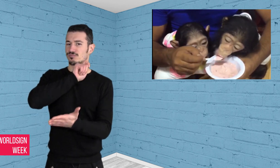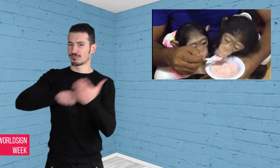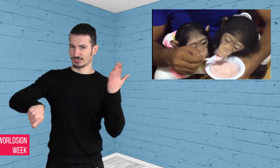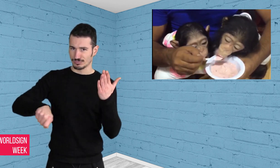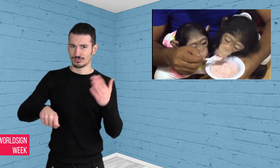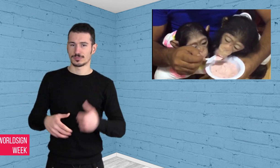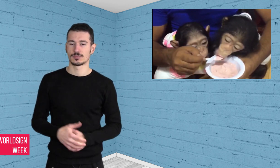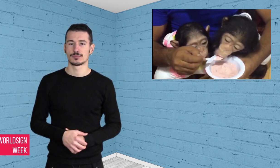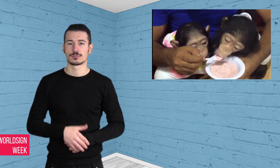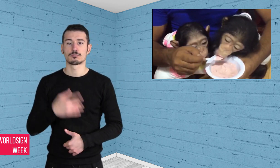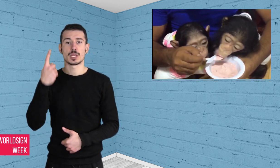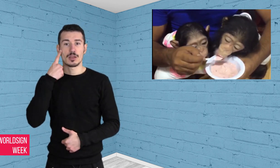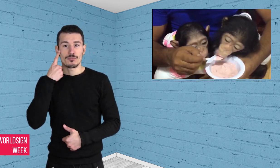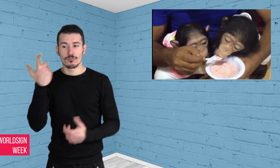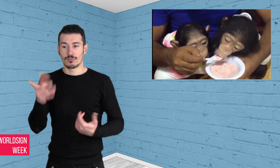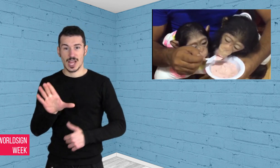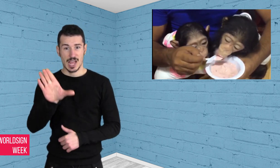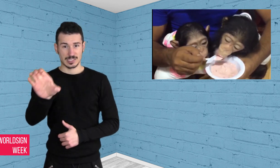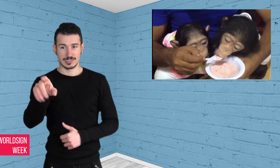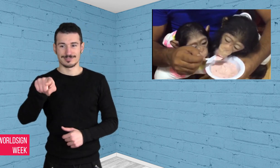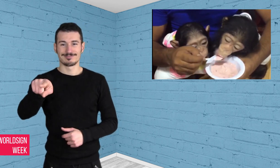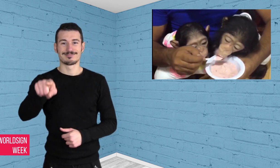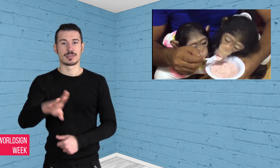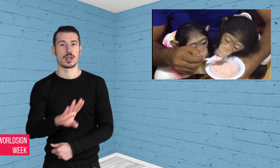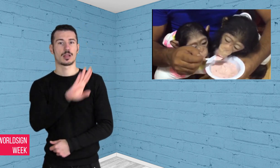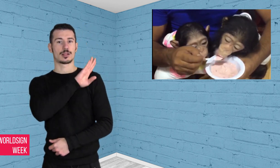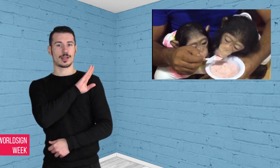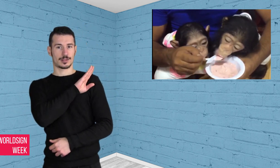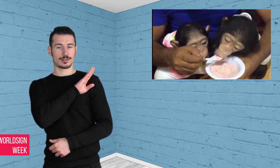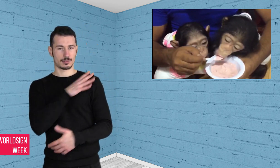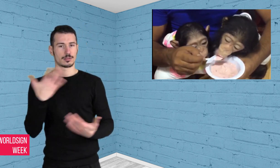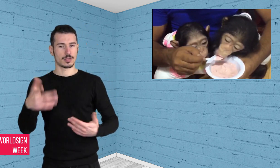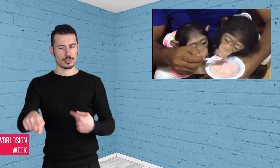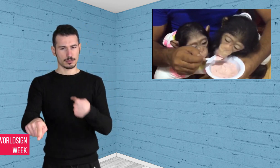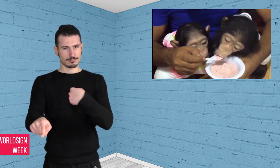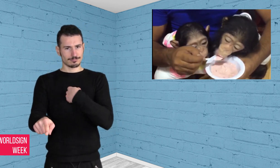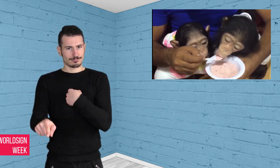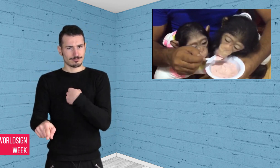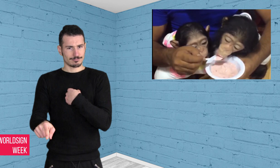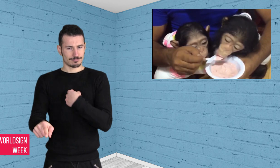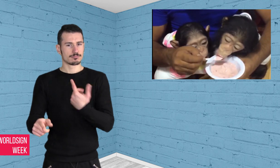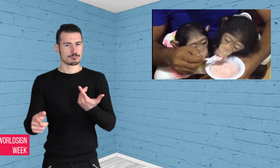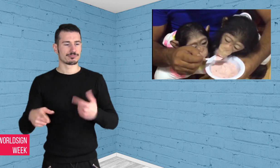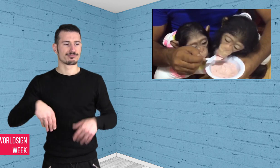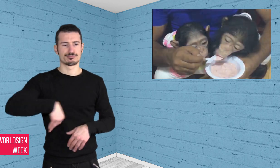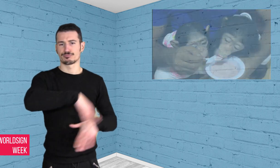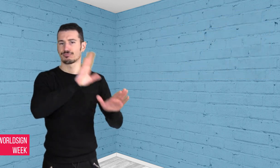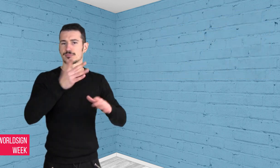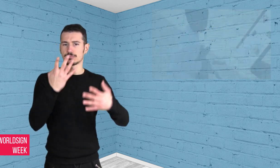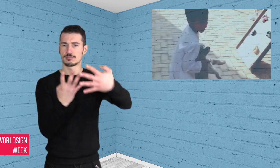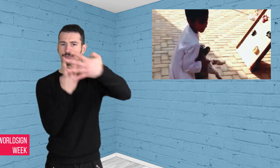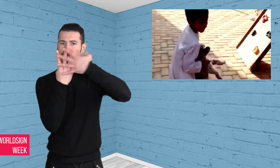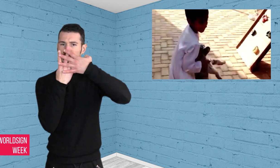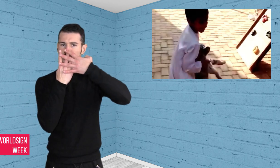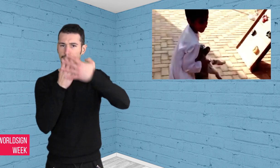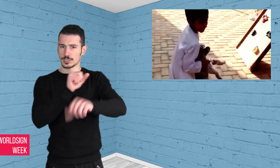animals to attack people. If the attack leads to death, the owner